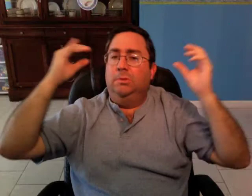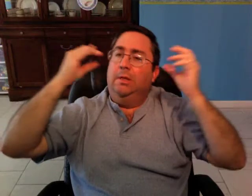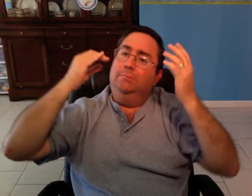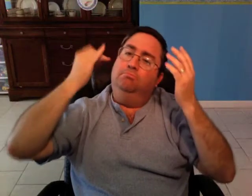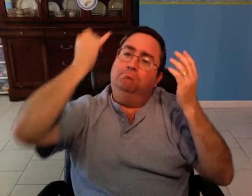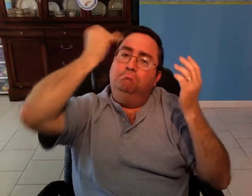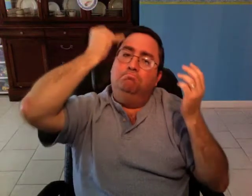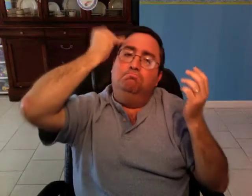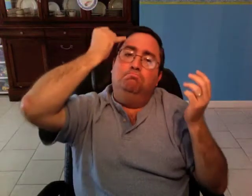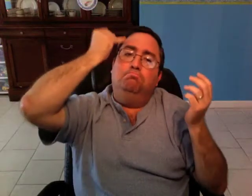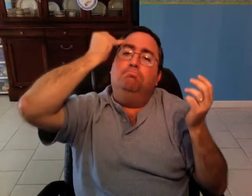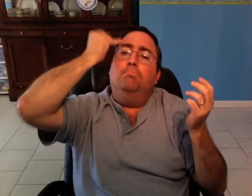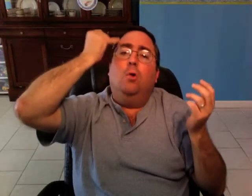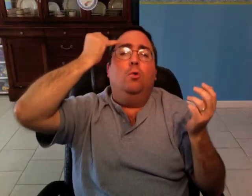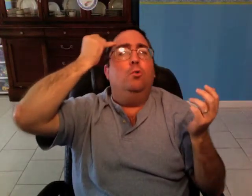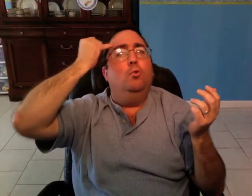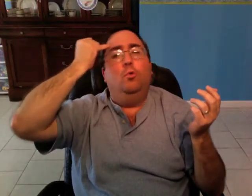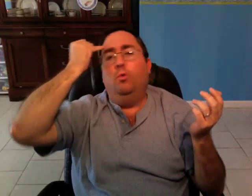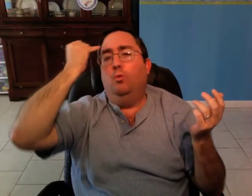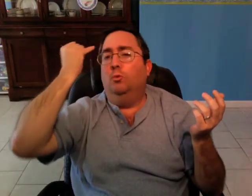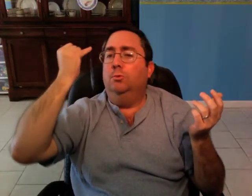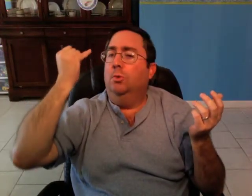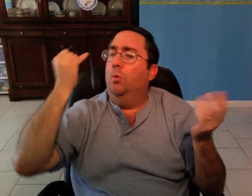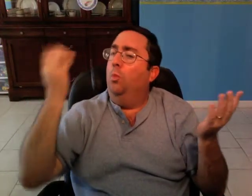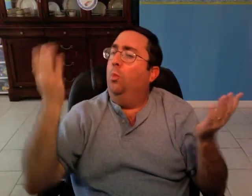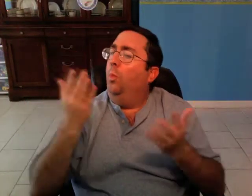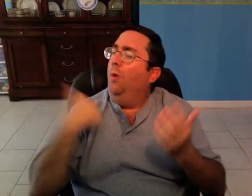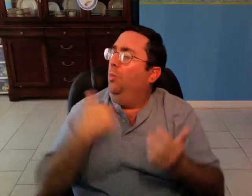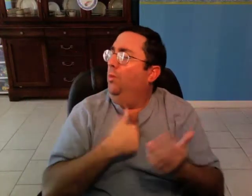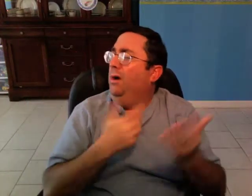visualize "what if" -- "what if we could